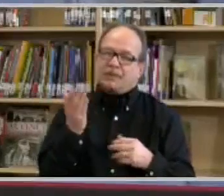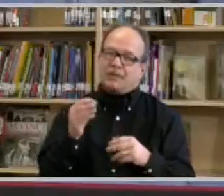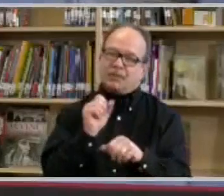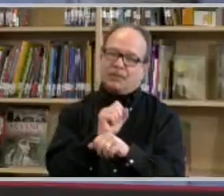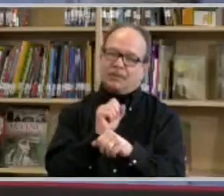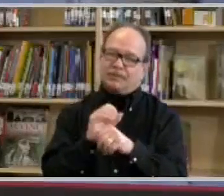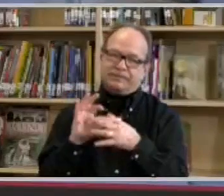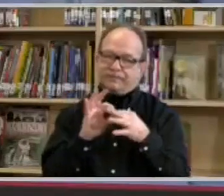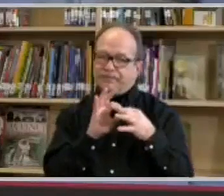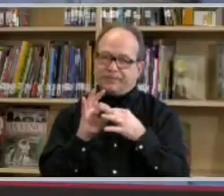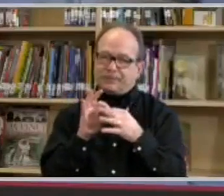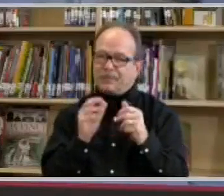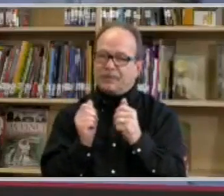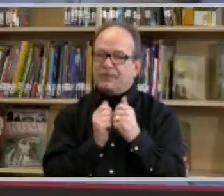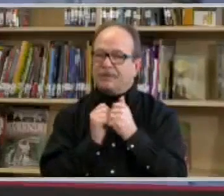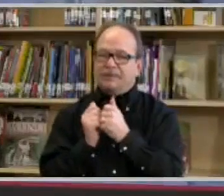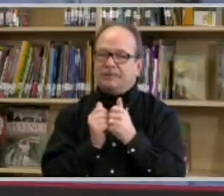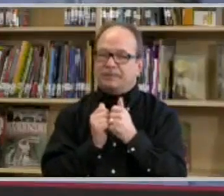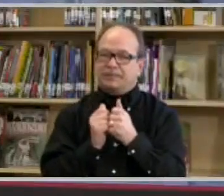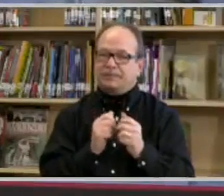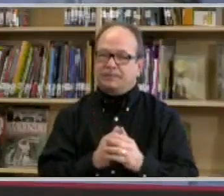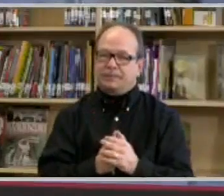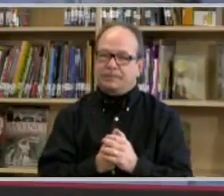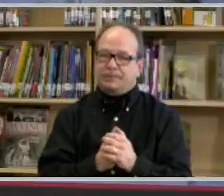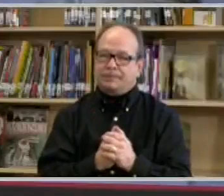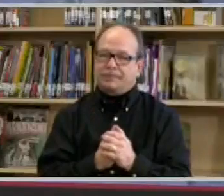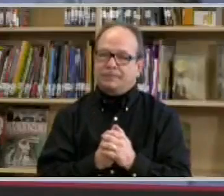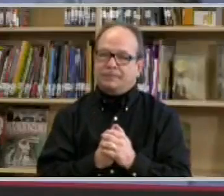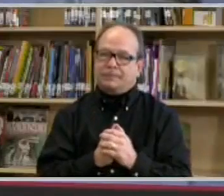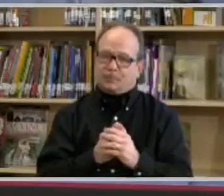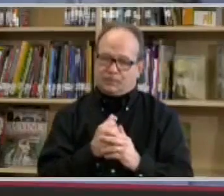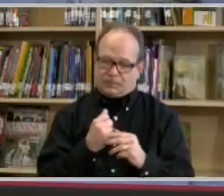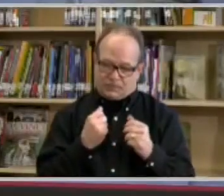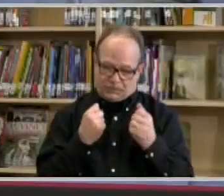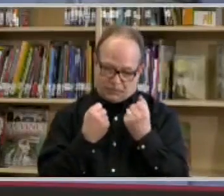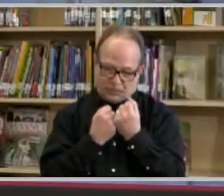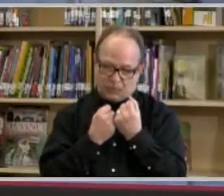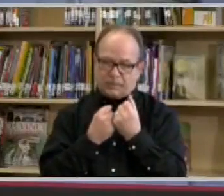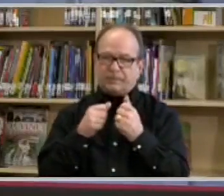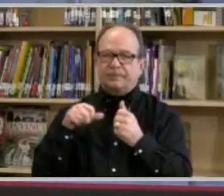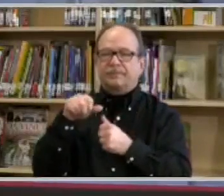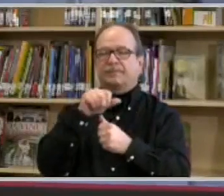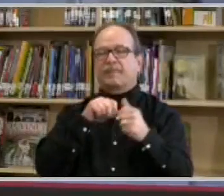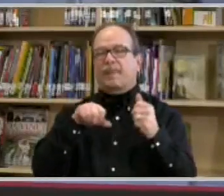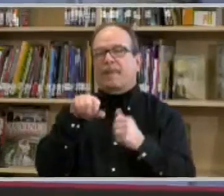STRENGTH OF THEM BEING THERE AND SHOWING THAT WE'RE HERE FOR YOU